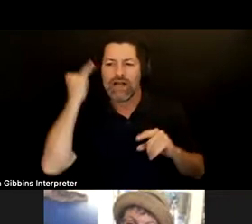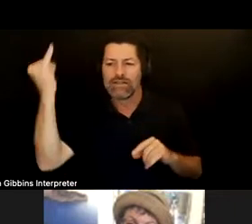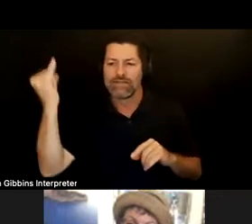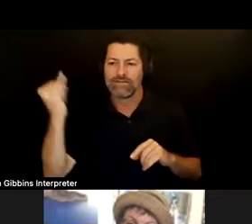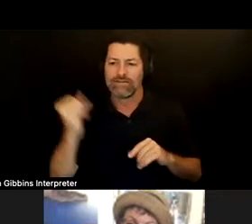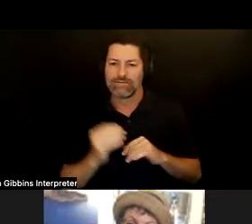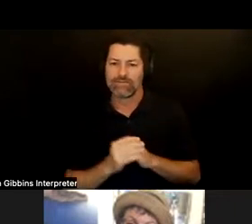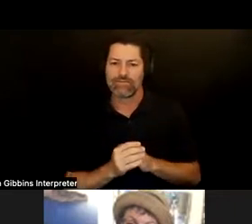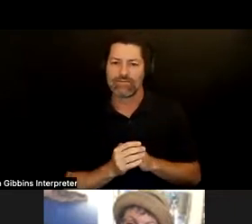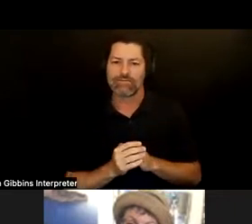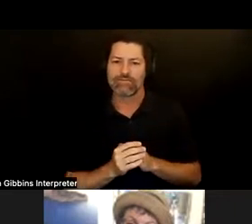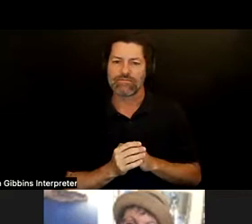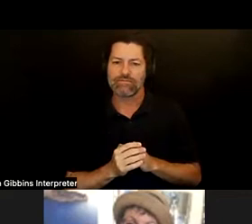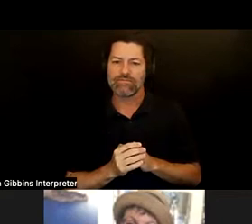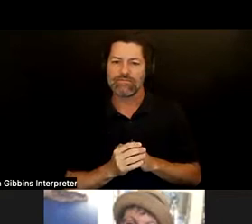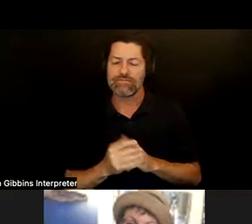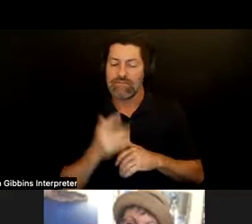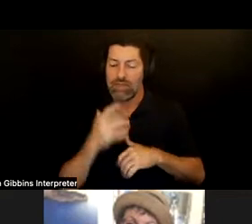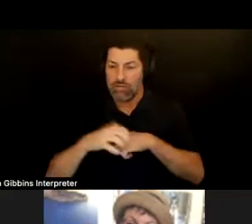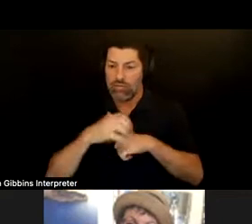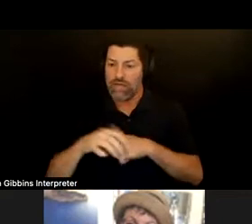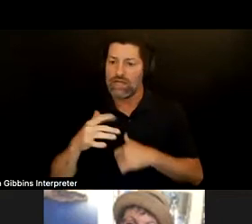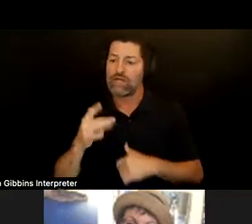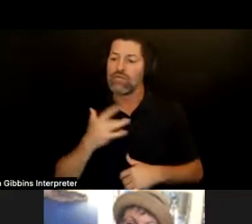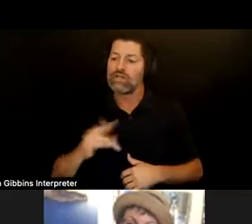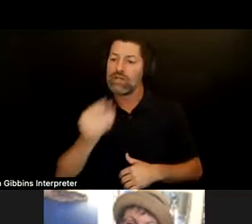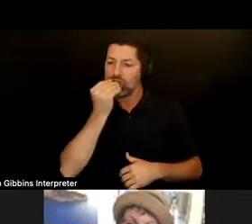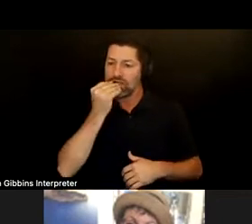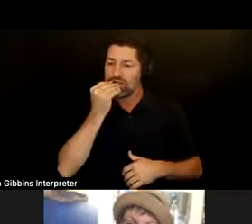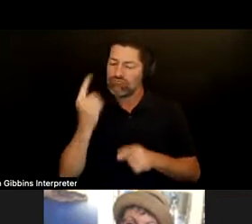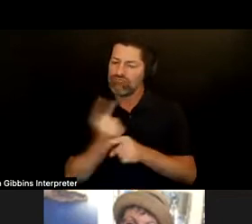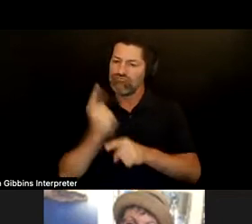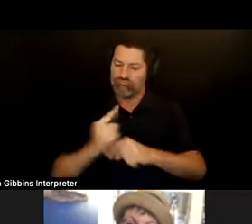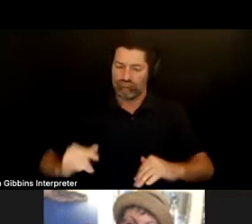19:22:08 They say that the bread that we eat normally, that rises kind of puffs up right.